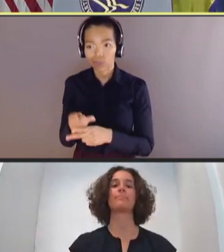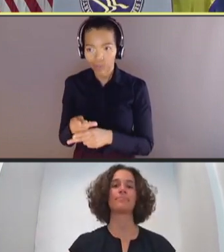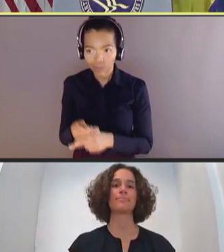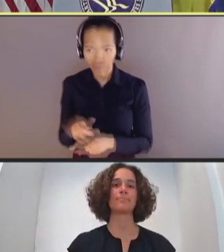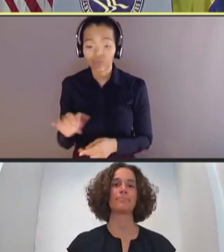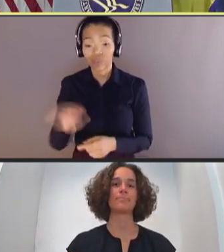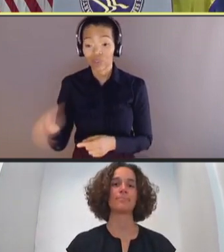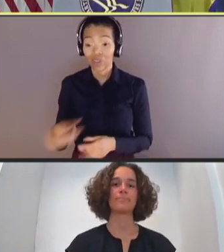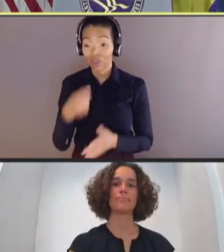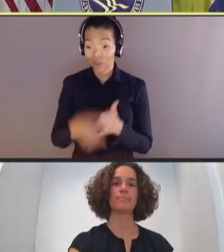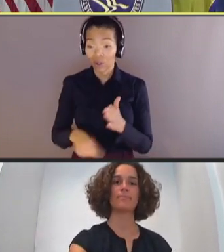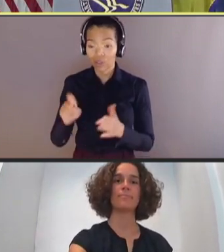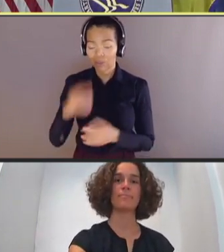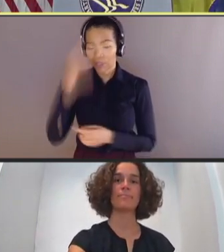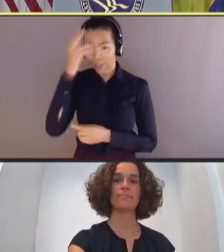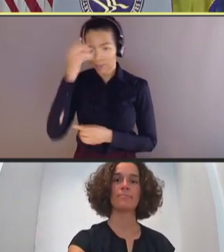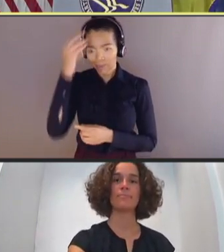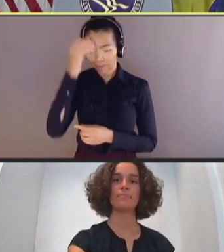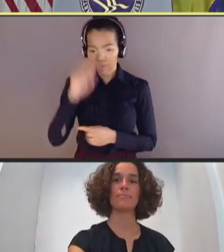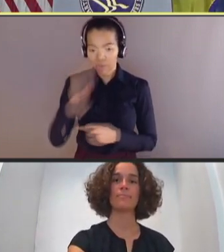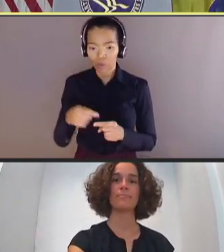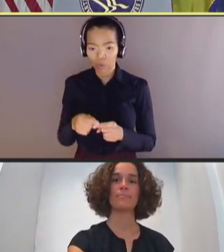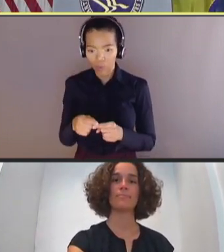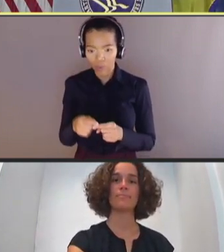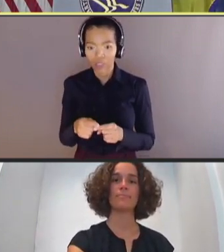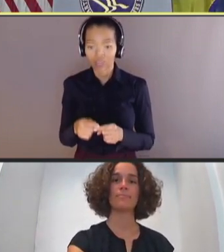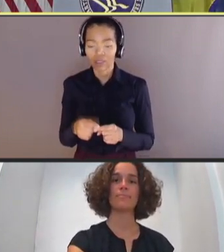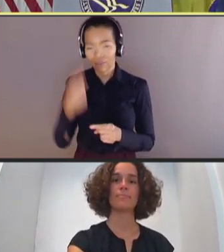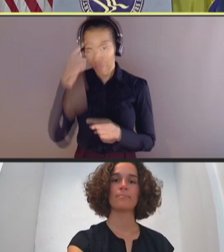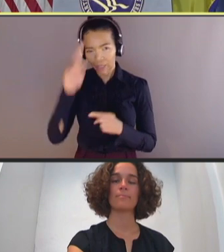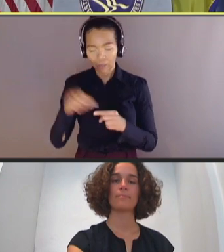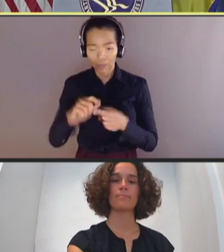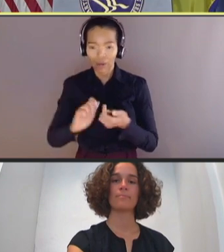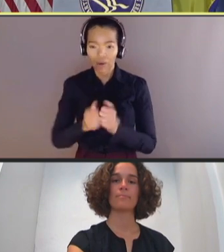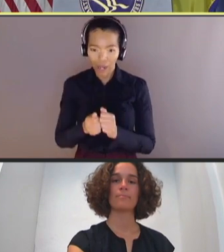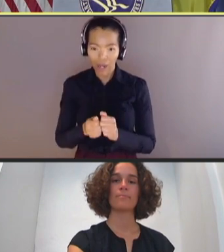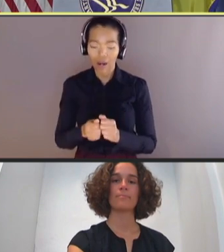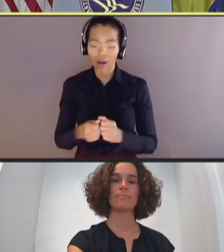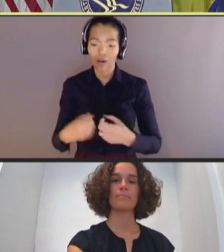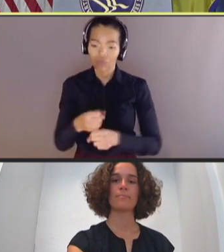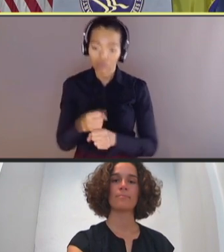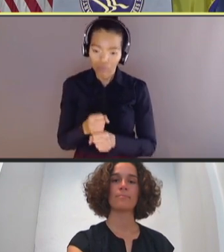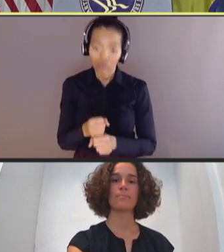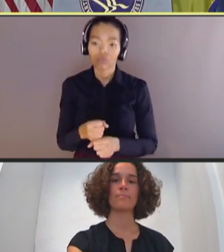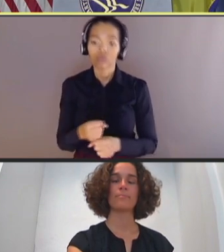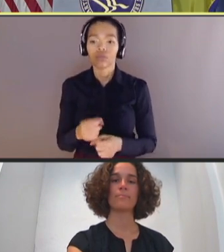be thinking about when we're thinking about productivity because it's not just productivity